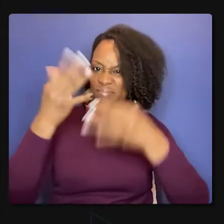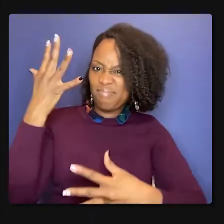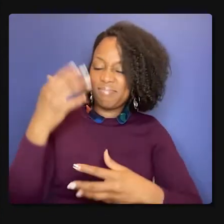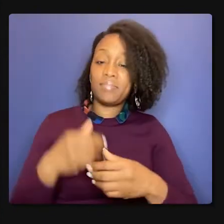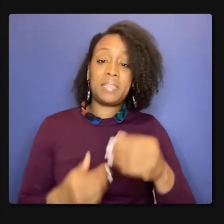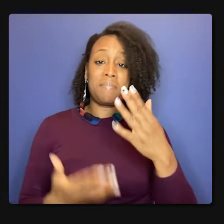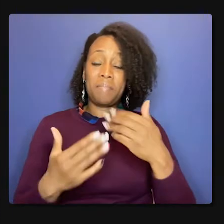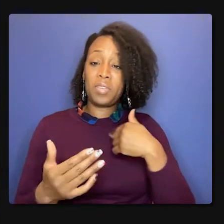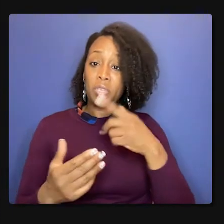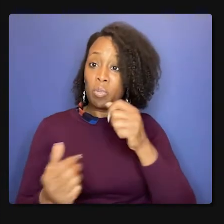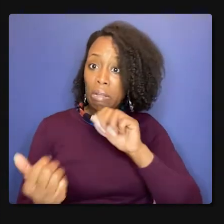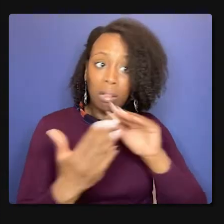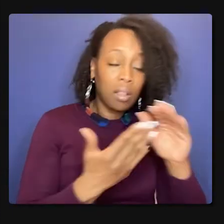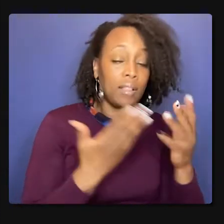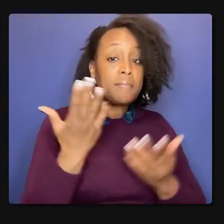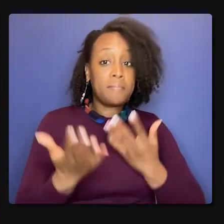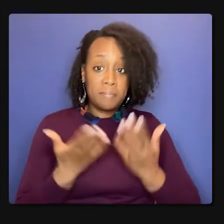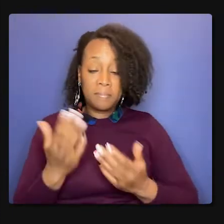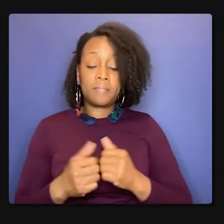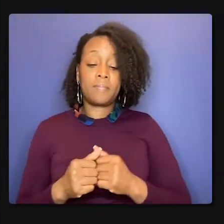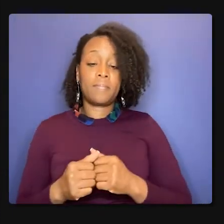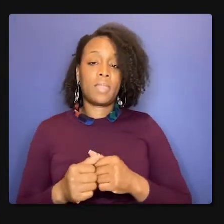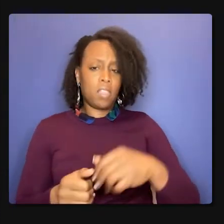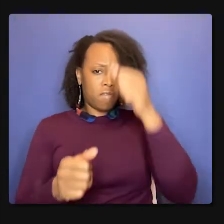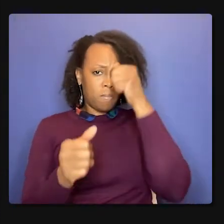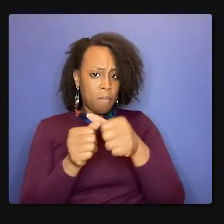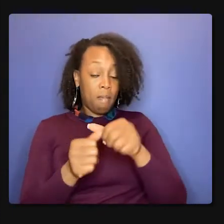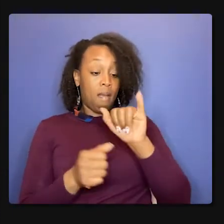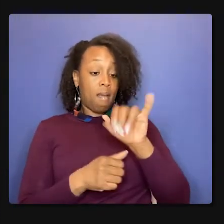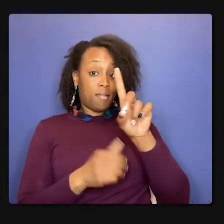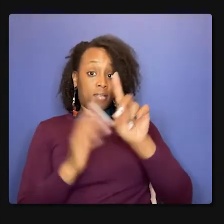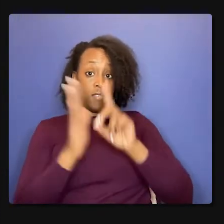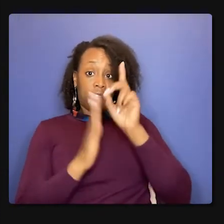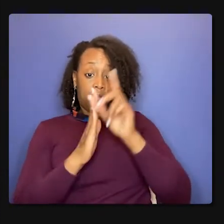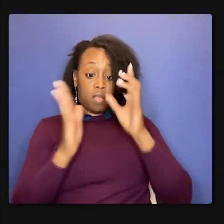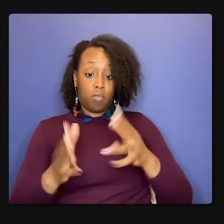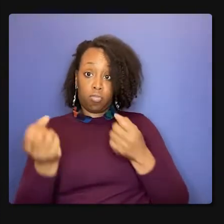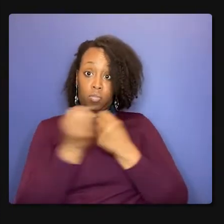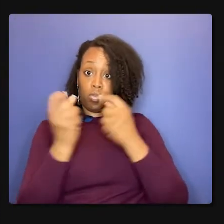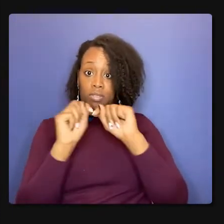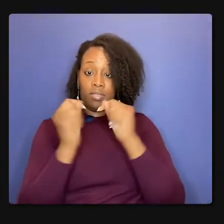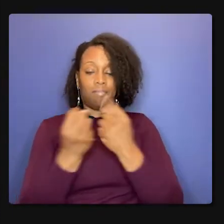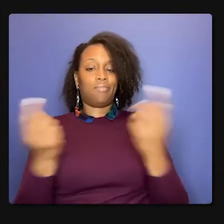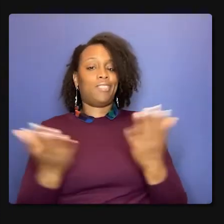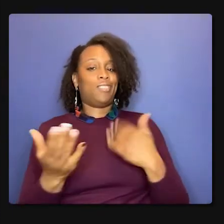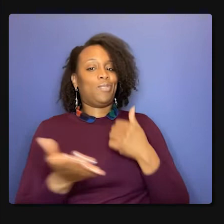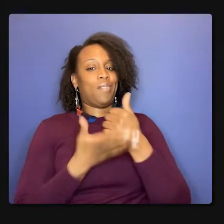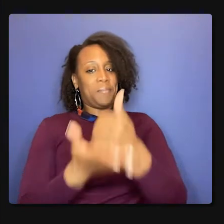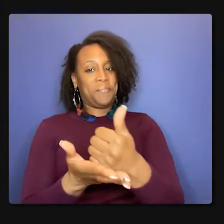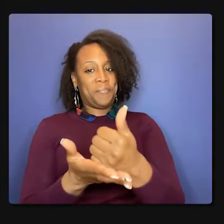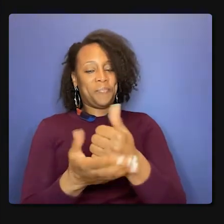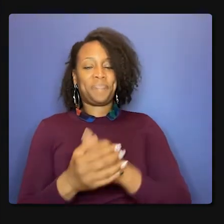And maybe you'll run into a few problems. Remember, our ID developers support team is here to help.